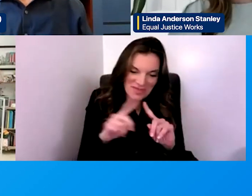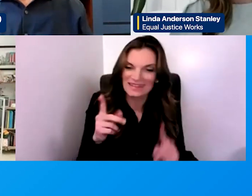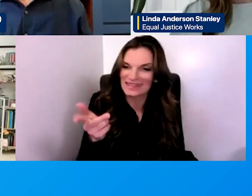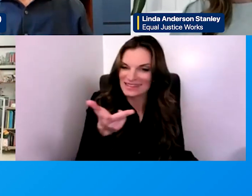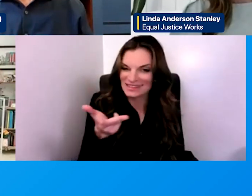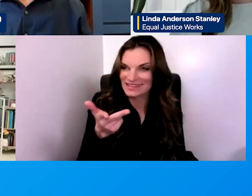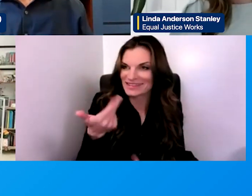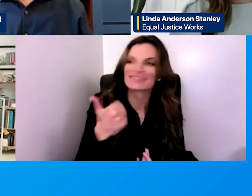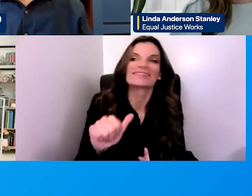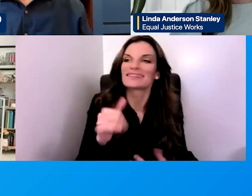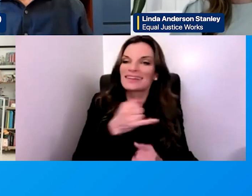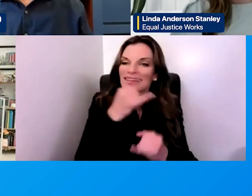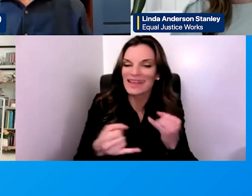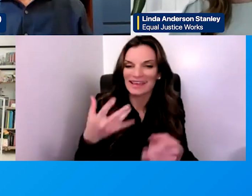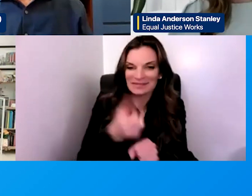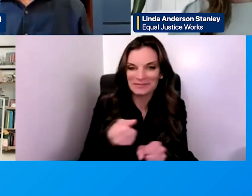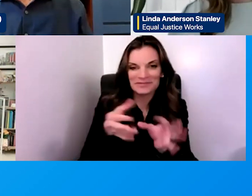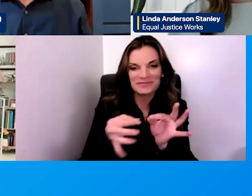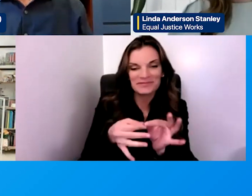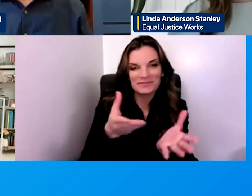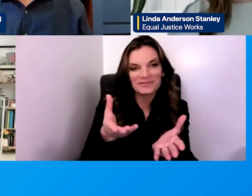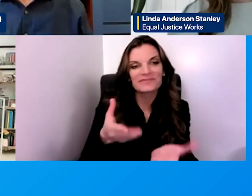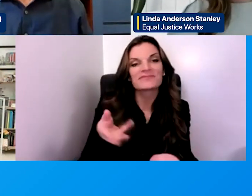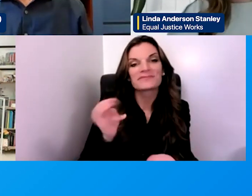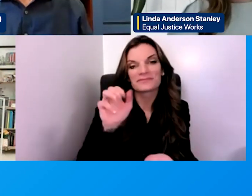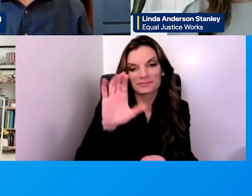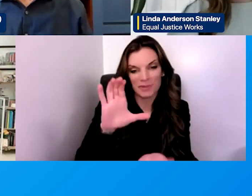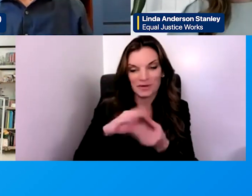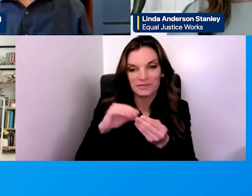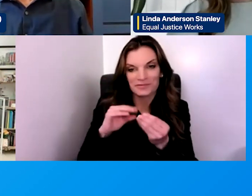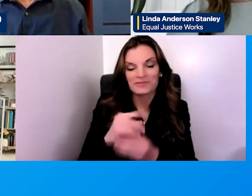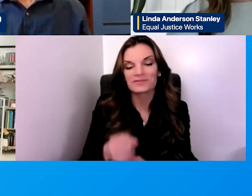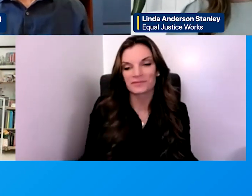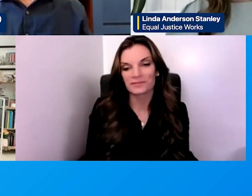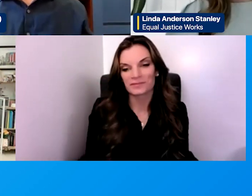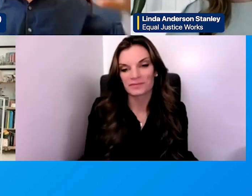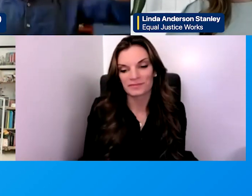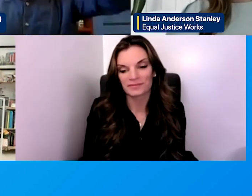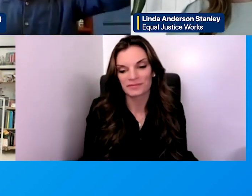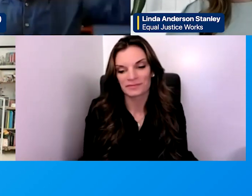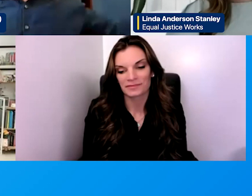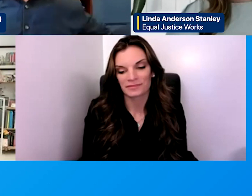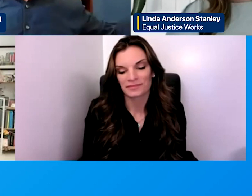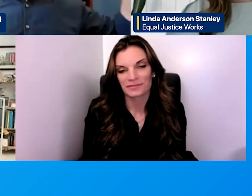What are your last words? One thing I want to put out there in the